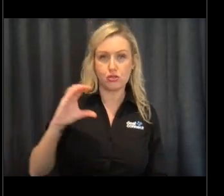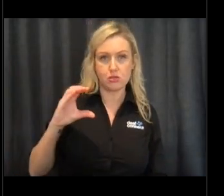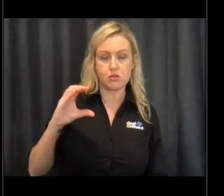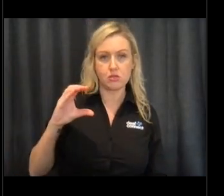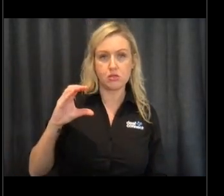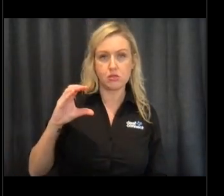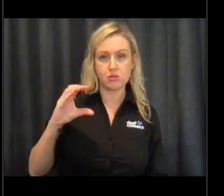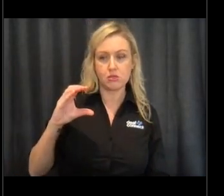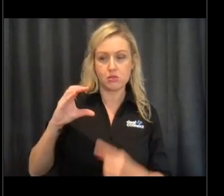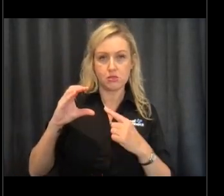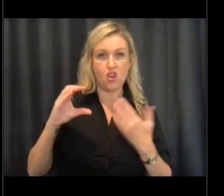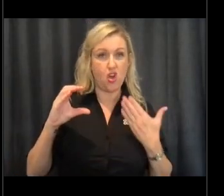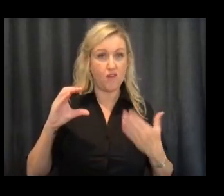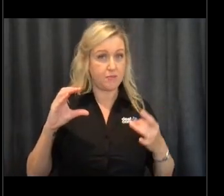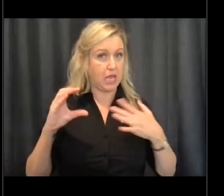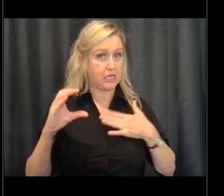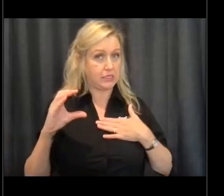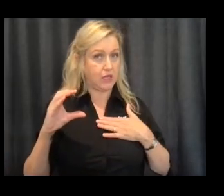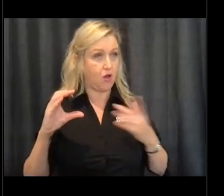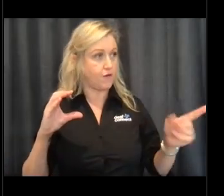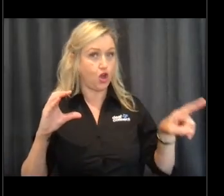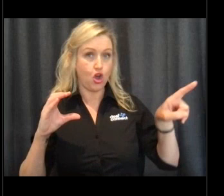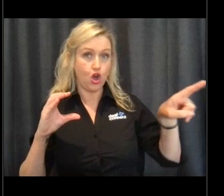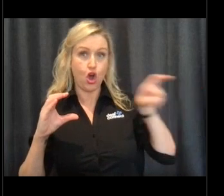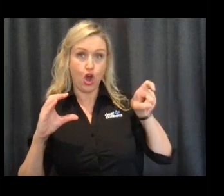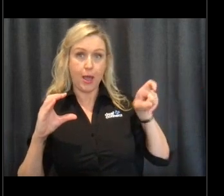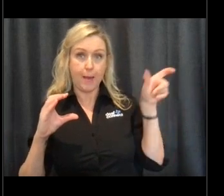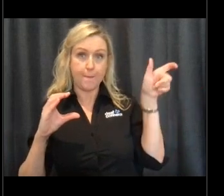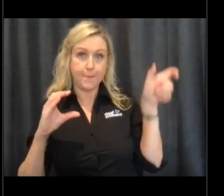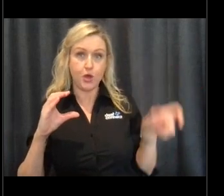you more than it would an insurer.